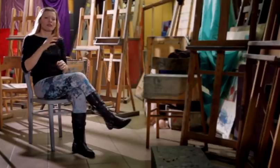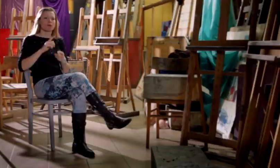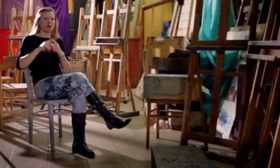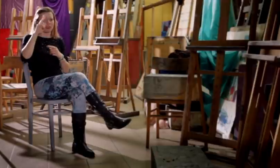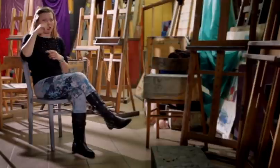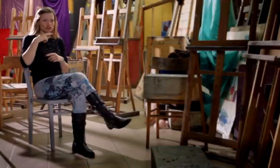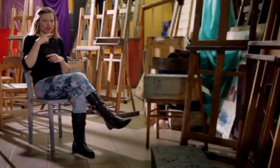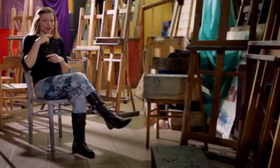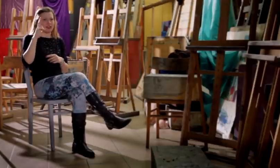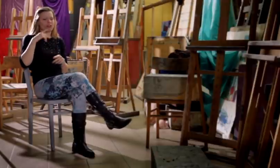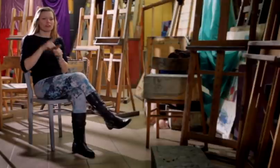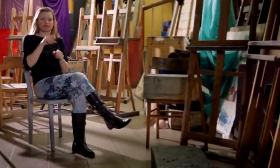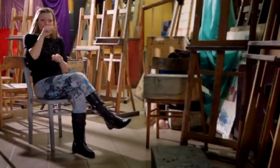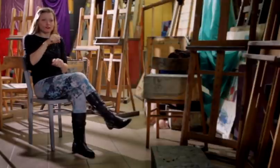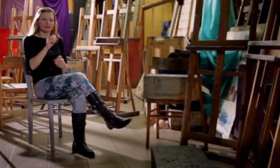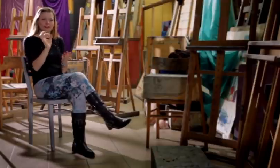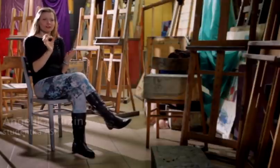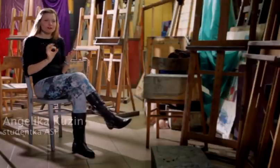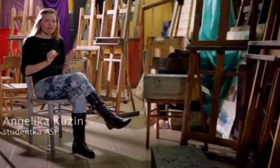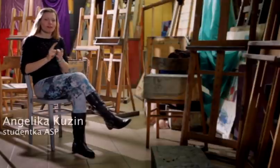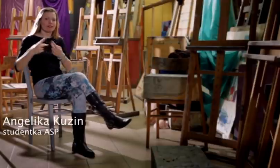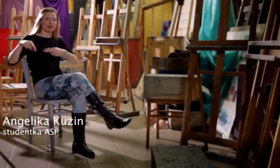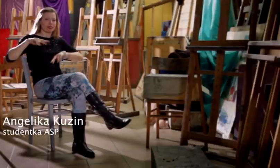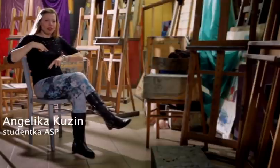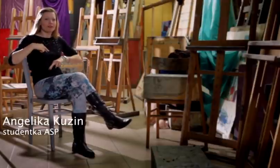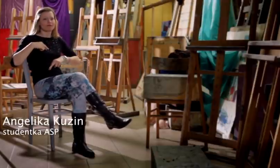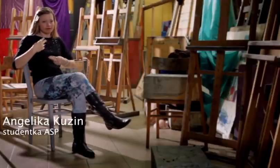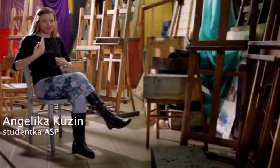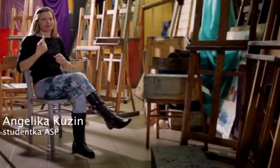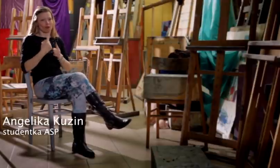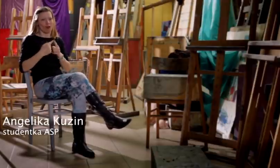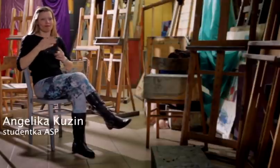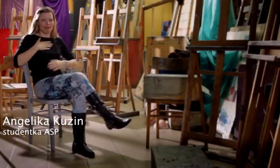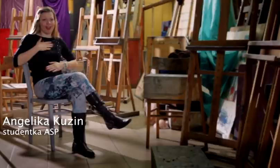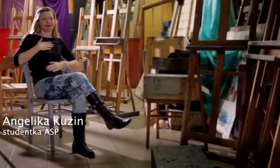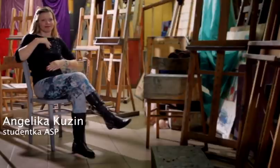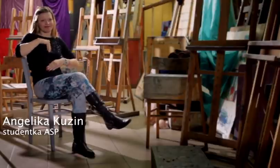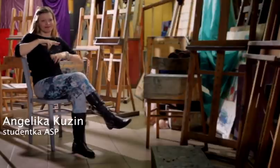I got it after my dad, he gave me the passion for painting. I have the passion